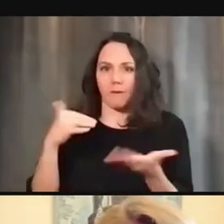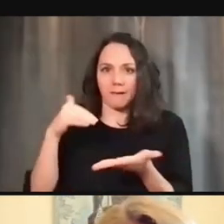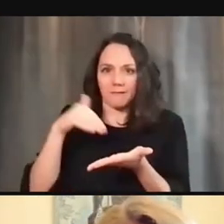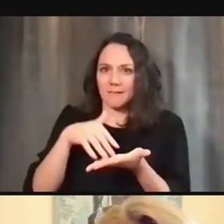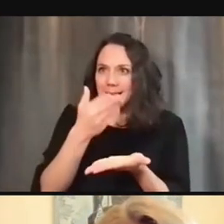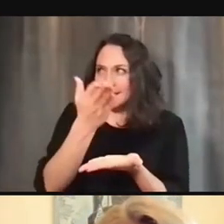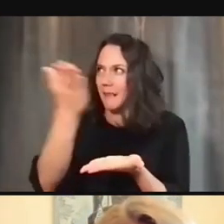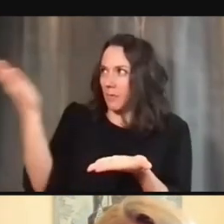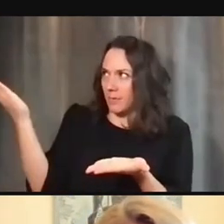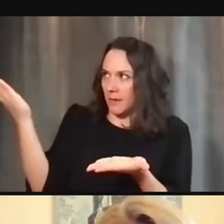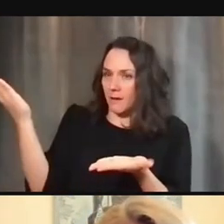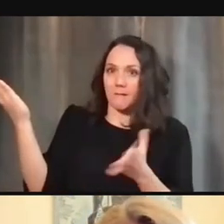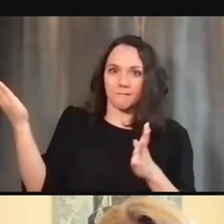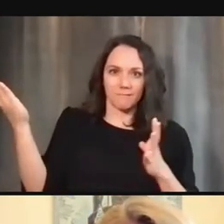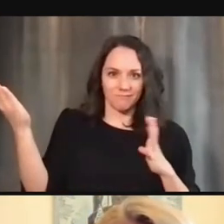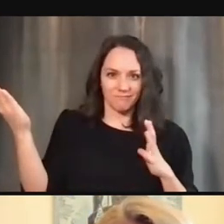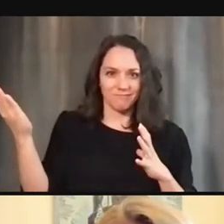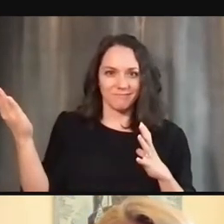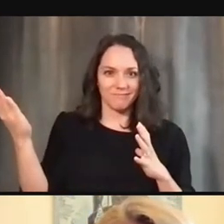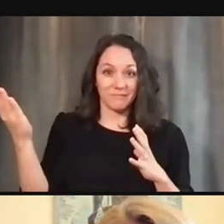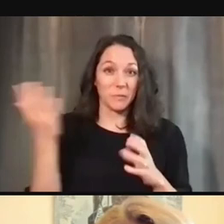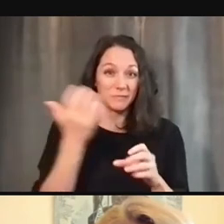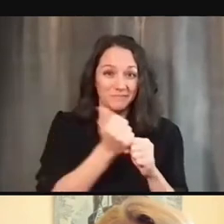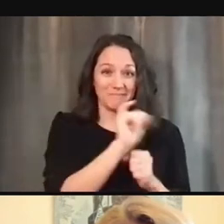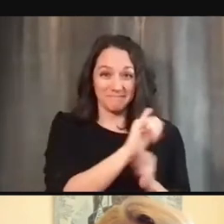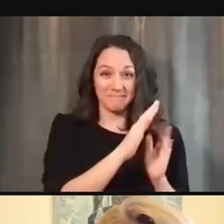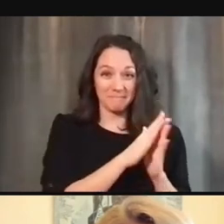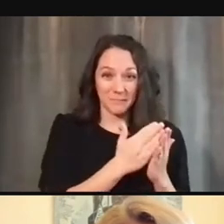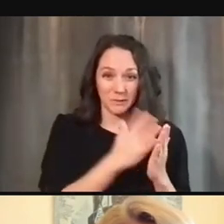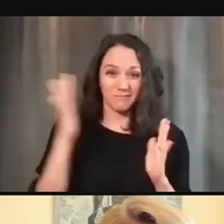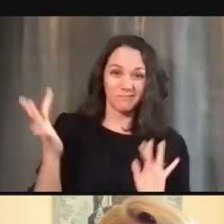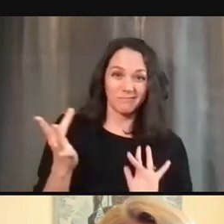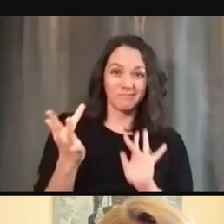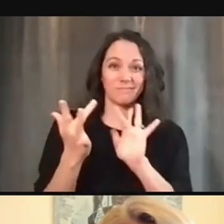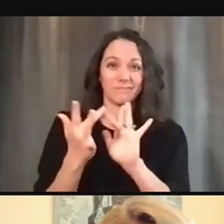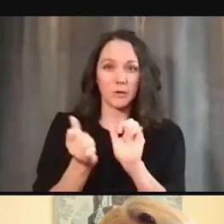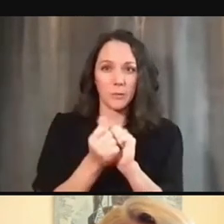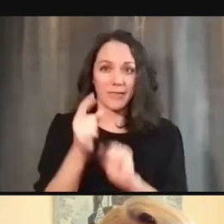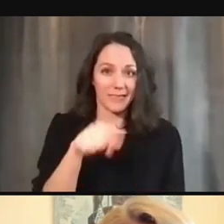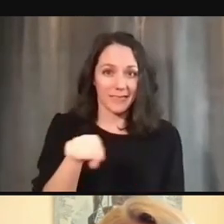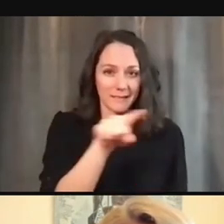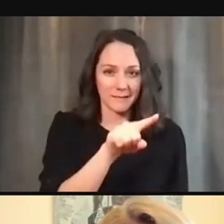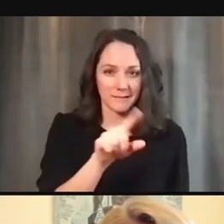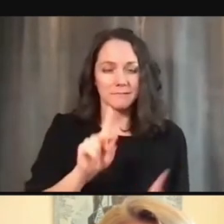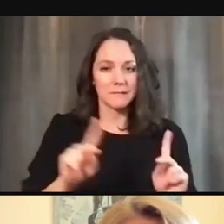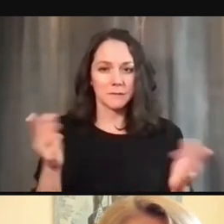pick up that book reach out to these folks here because if anything that we yes.